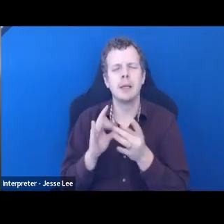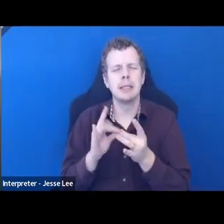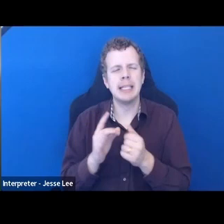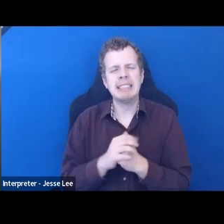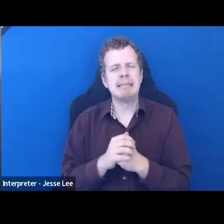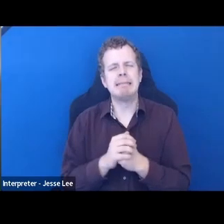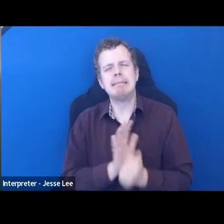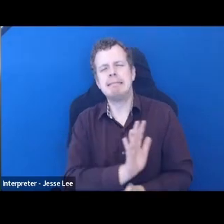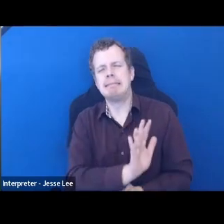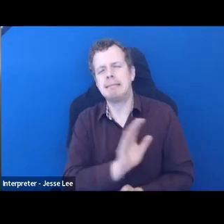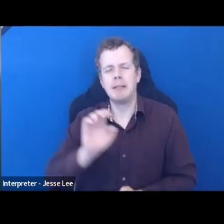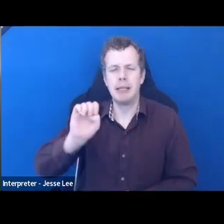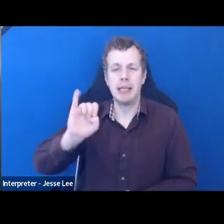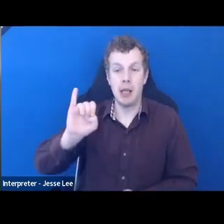in the case of a unilateral hearing loss.